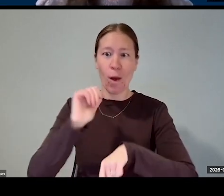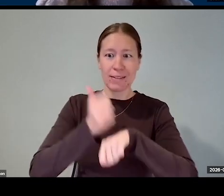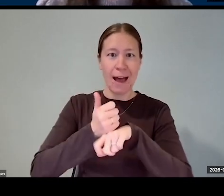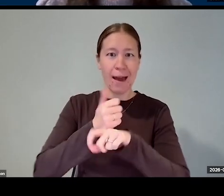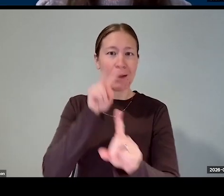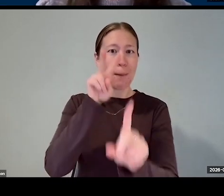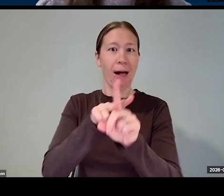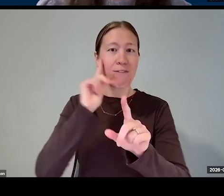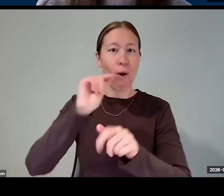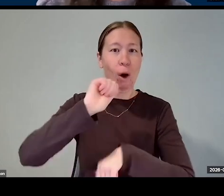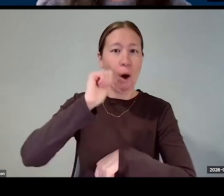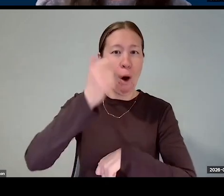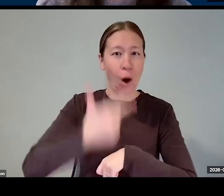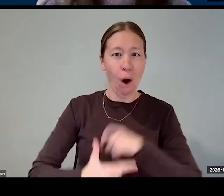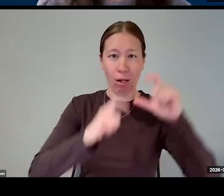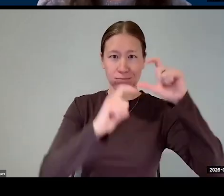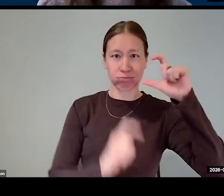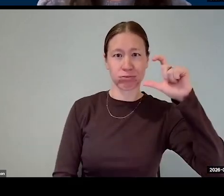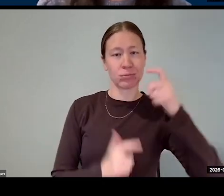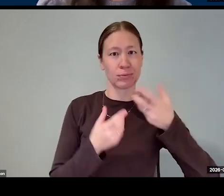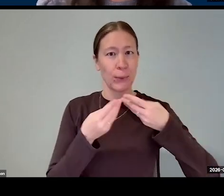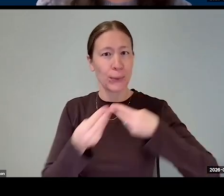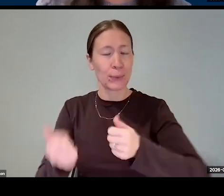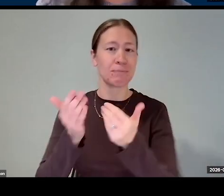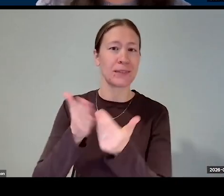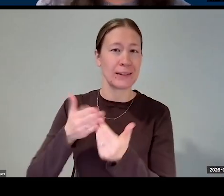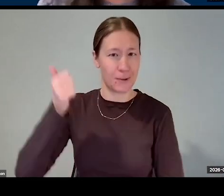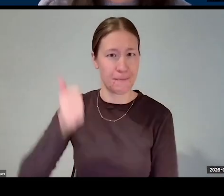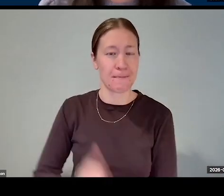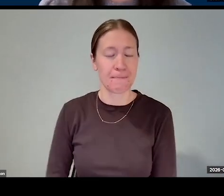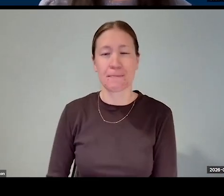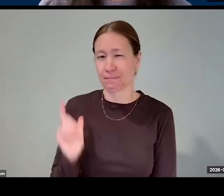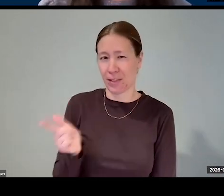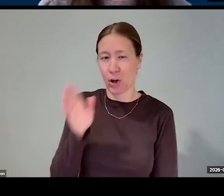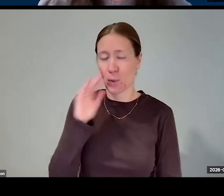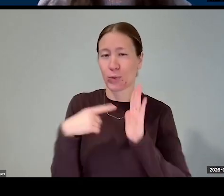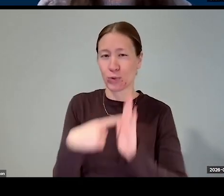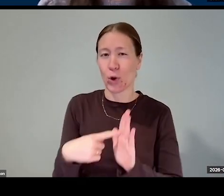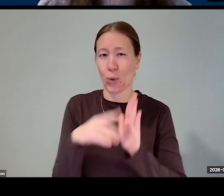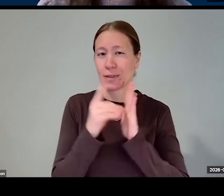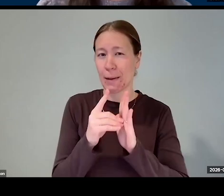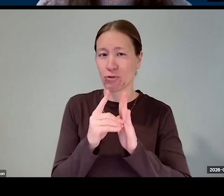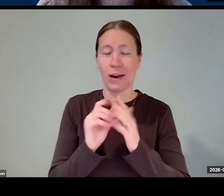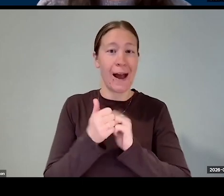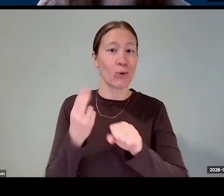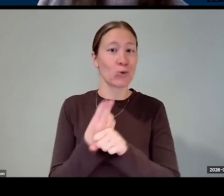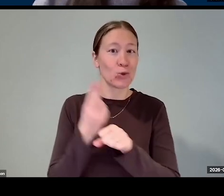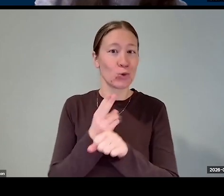which is super convenient. During our demo later, I will show how to utilize the slide theme as well.